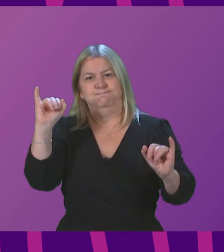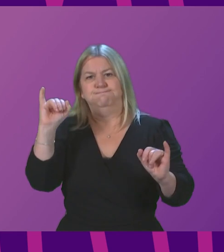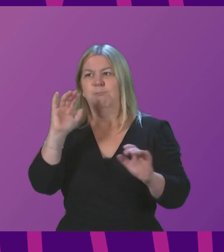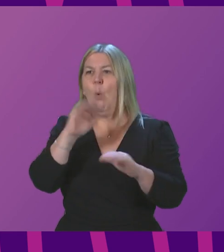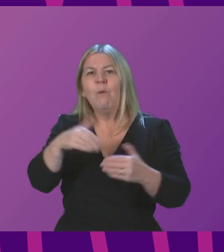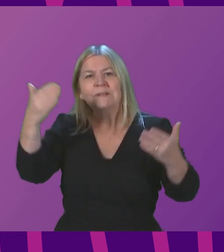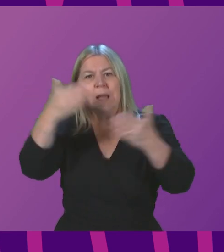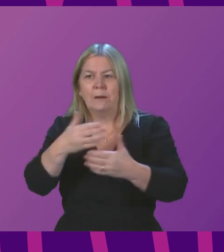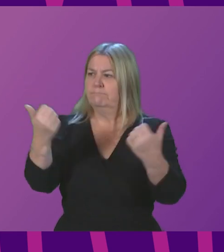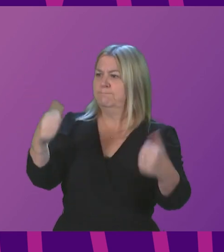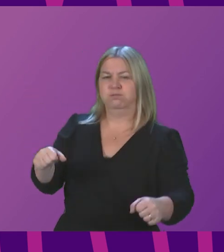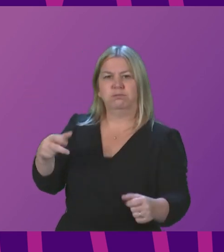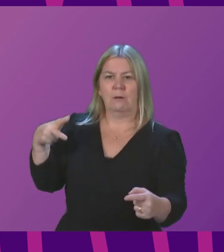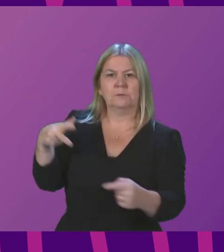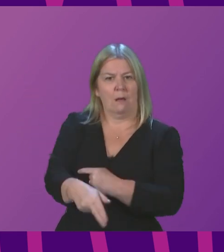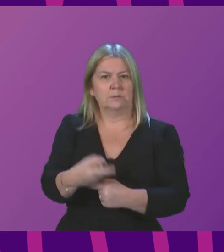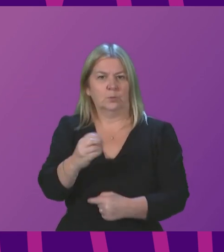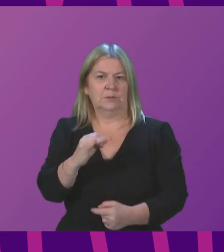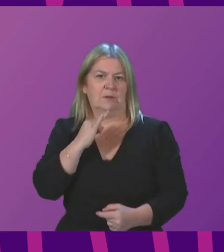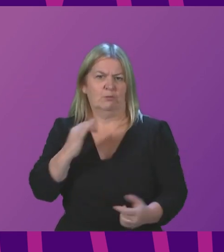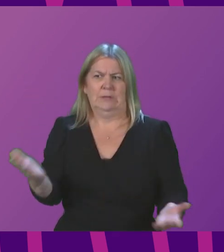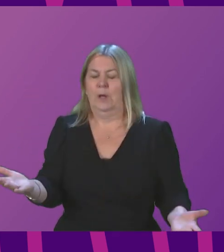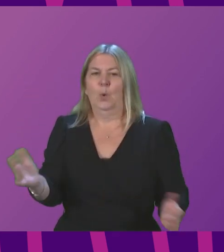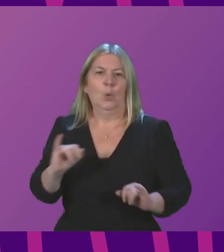years. It would have been a callous act at any time and was particularly so at a time